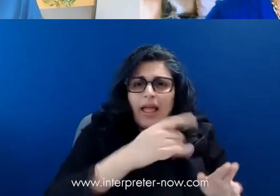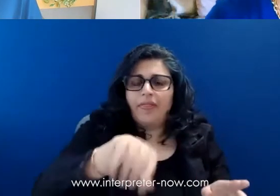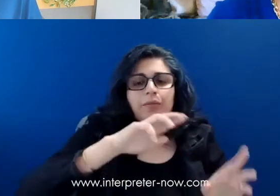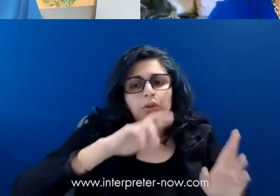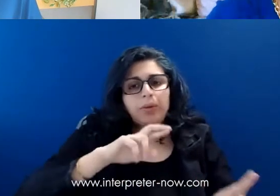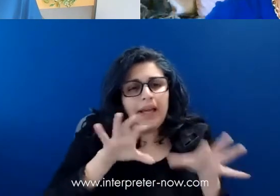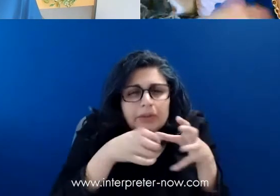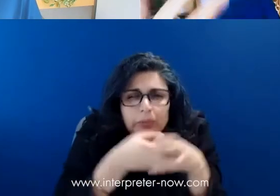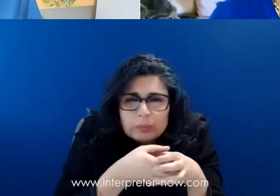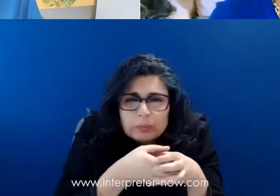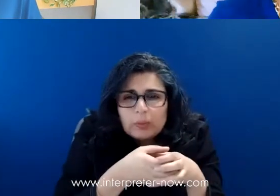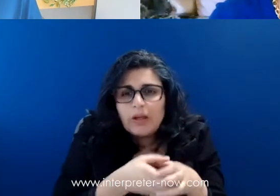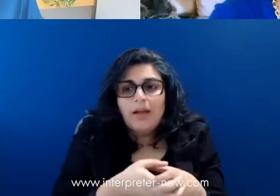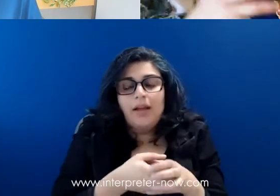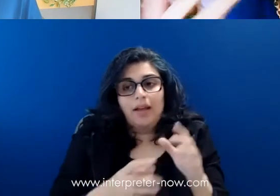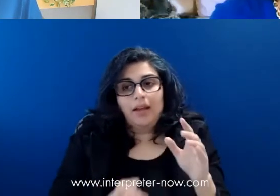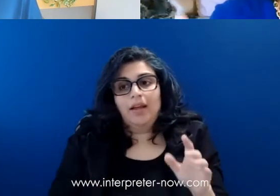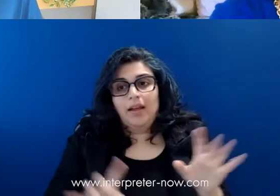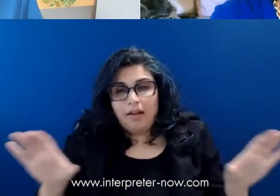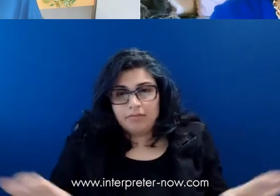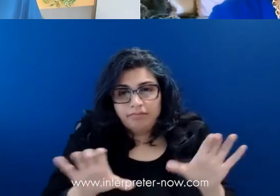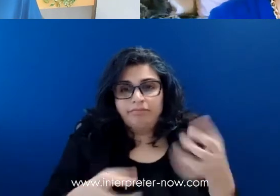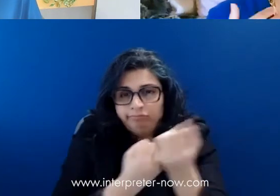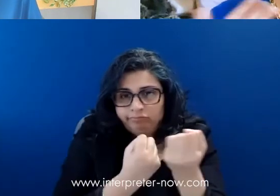what they need, and then showing up in action to provide that for them.